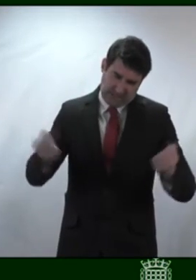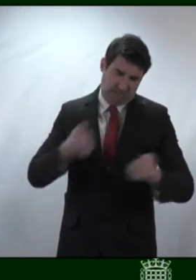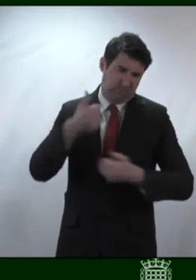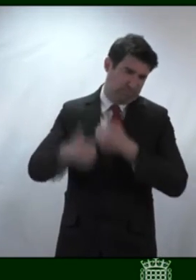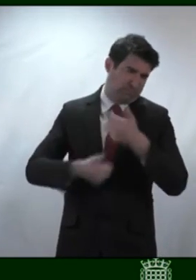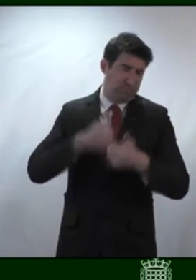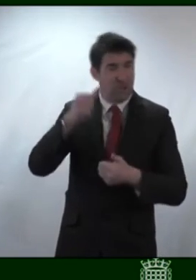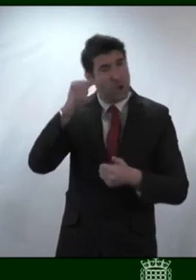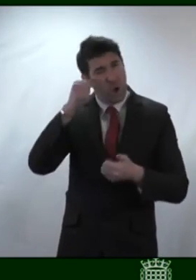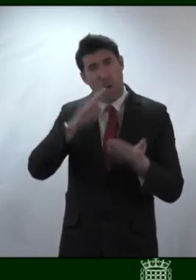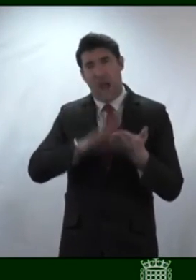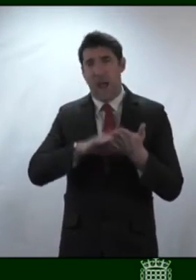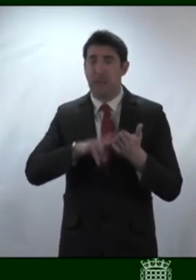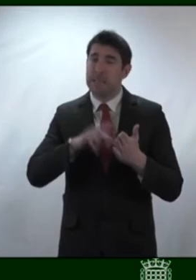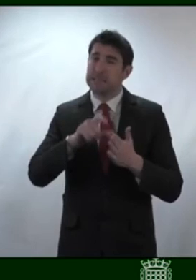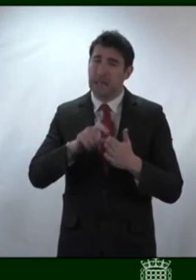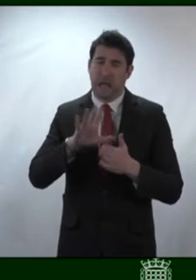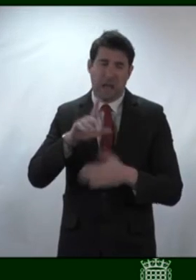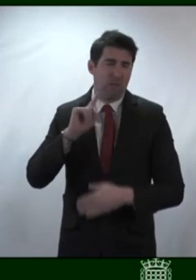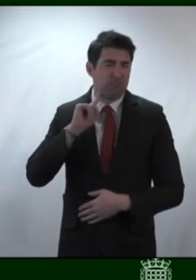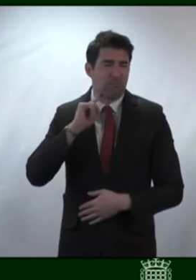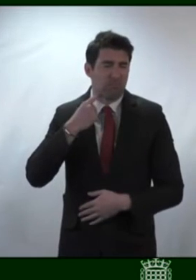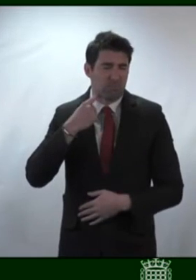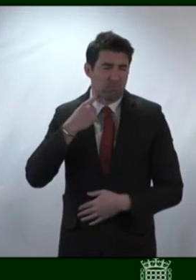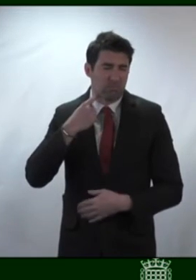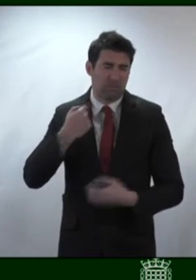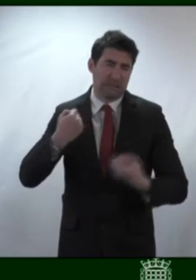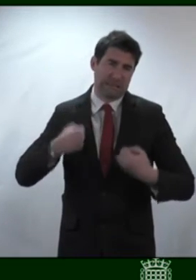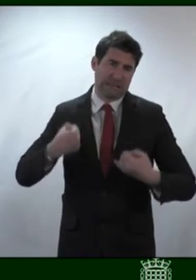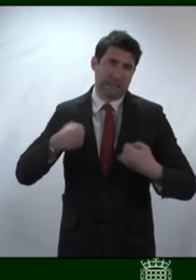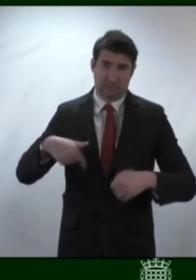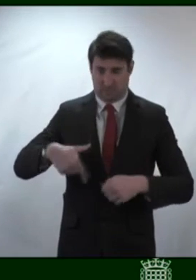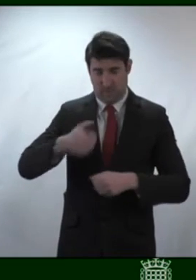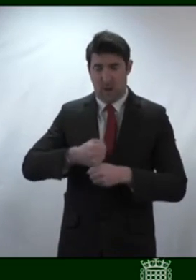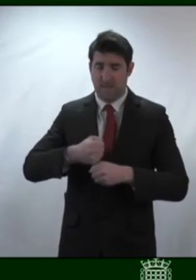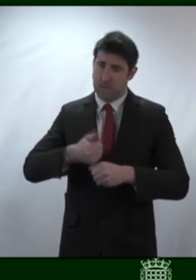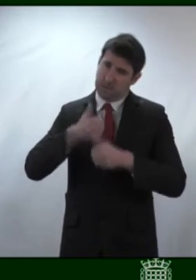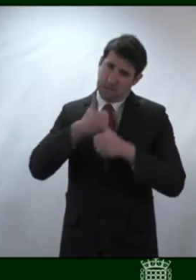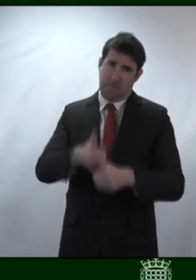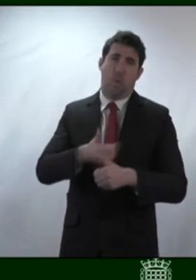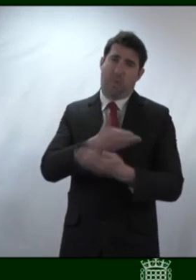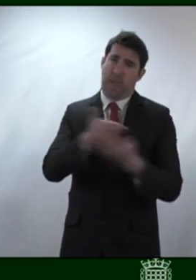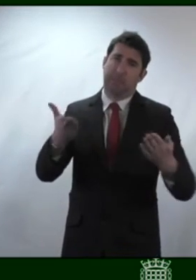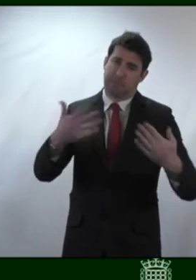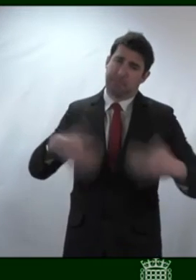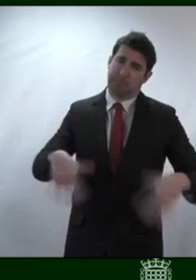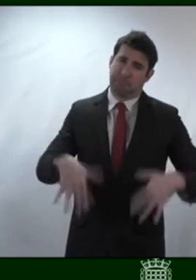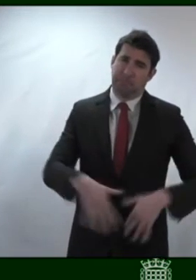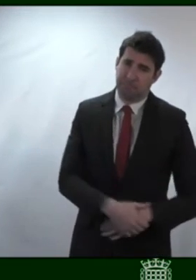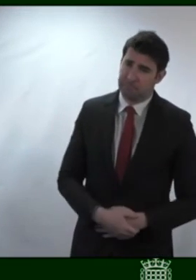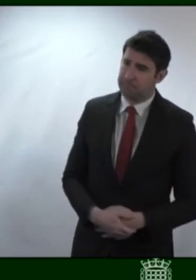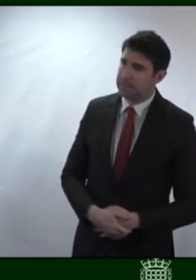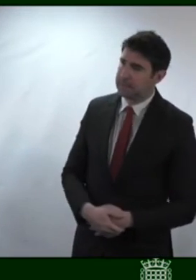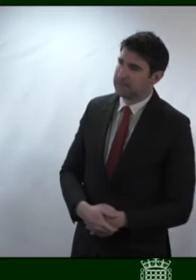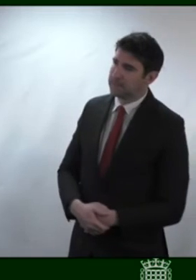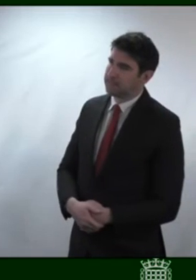are certainly in full support. >> Seema Malhotra (Feltham and Heston) (Lab/Co-op) My constituent Charlotte,